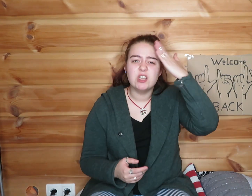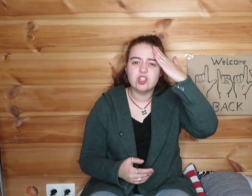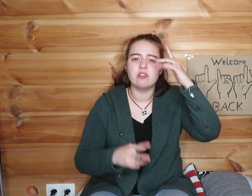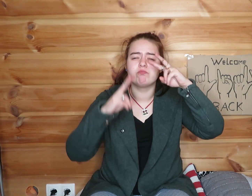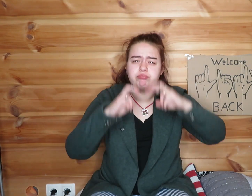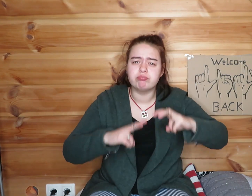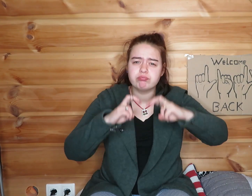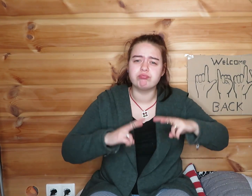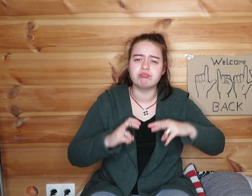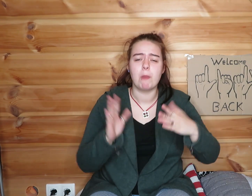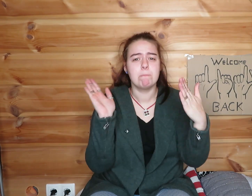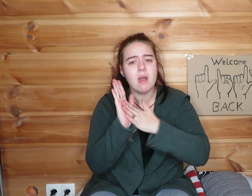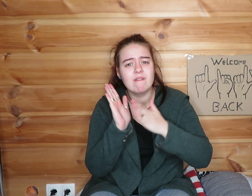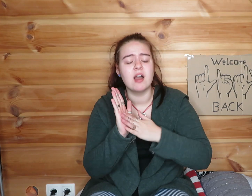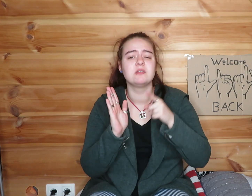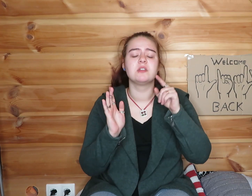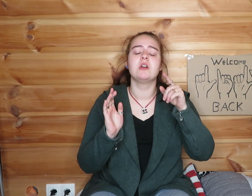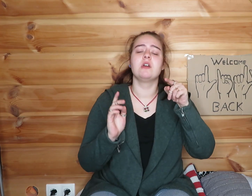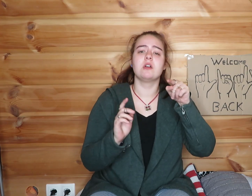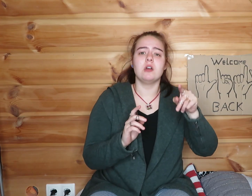Research has proof that,